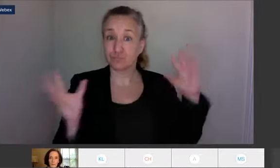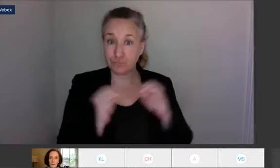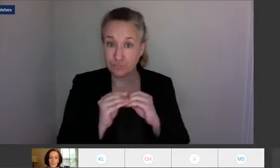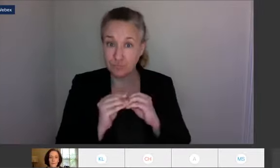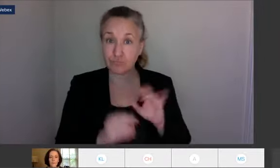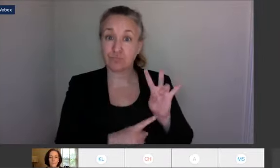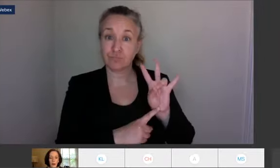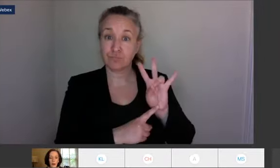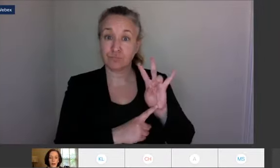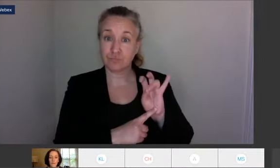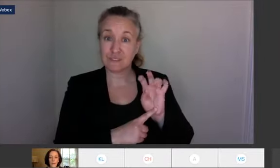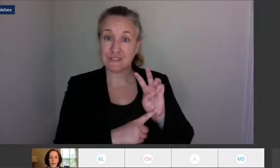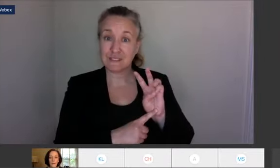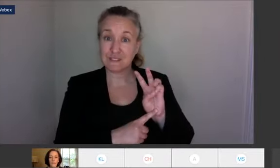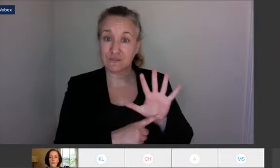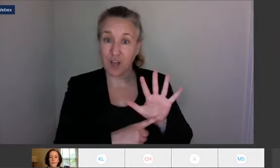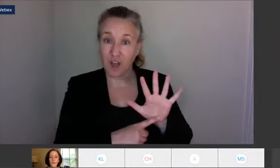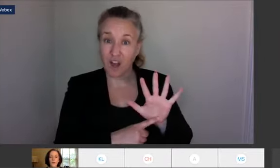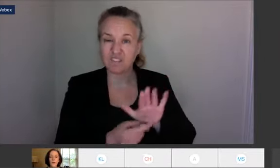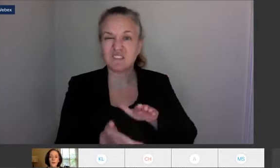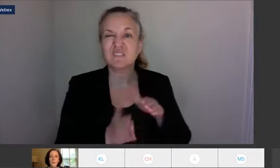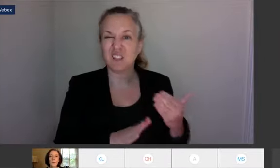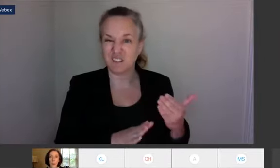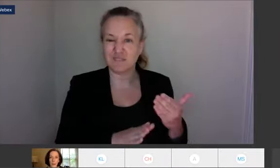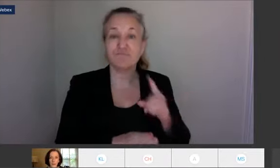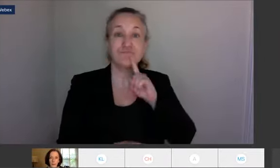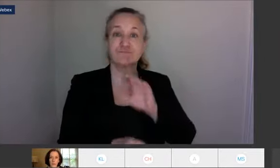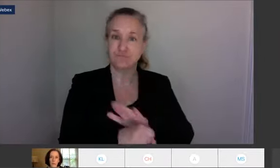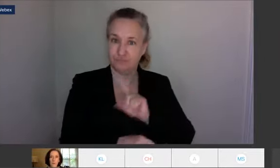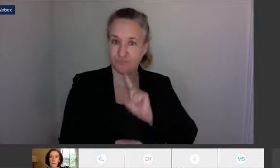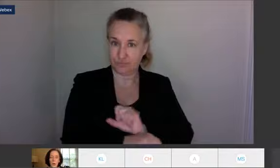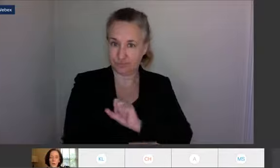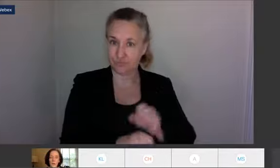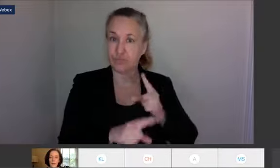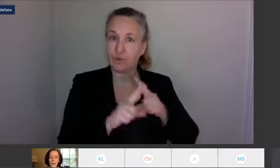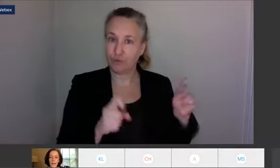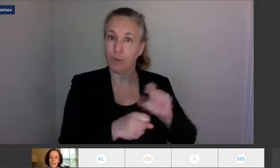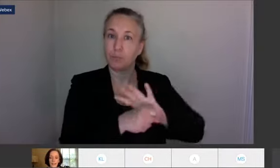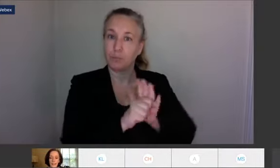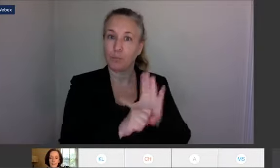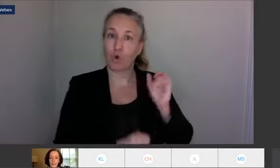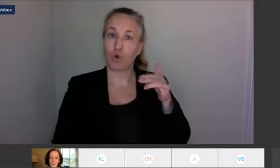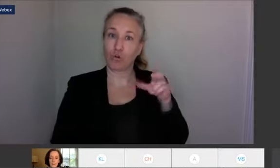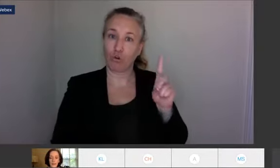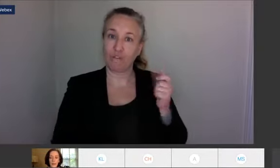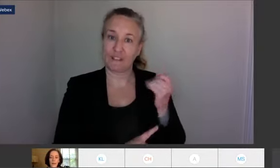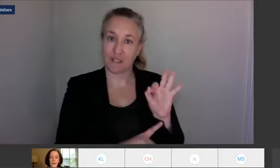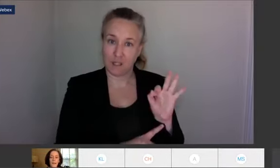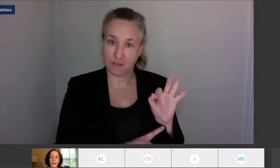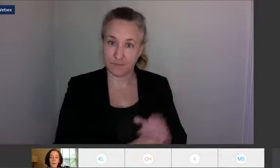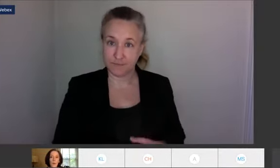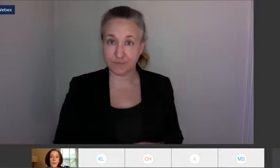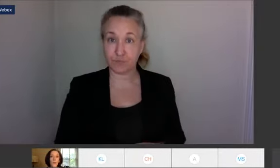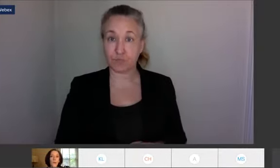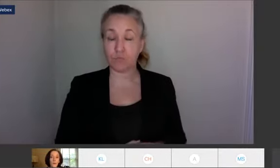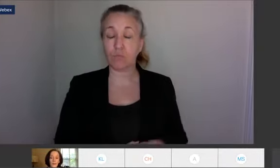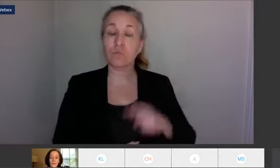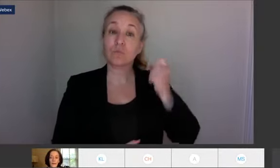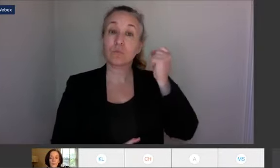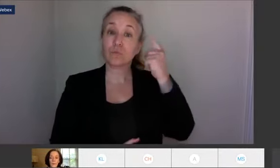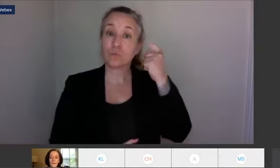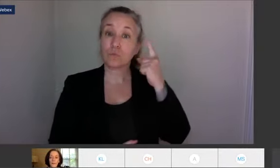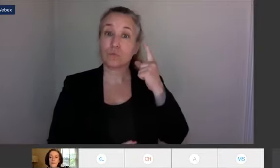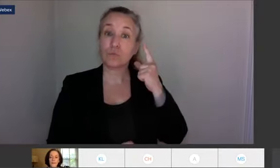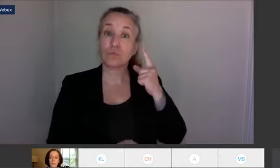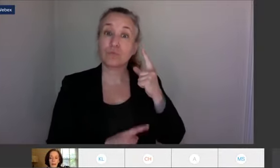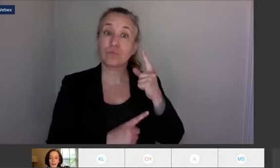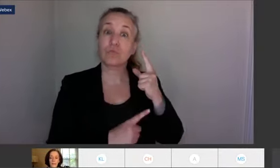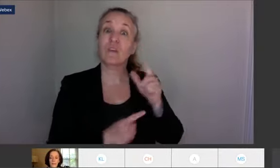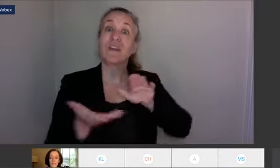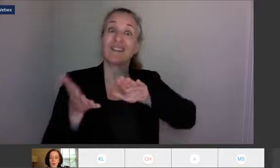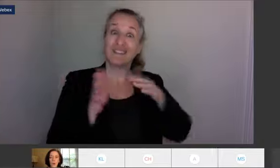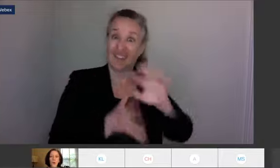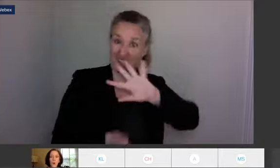sixty-five deaths confirmed positive from covid19... 37 of these deaths were